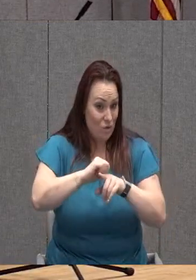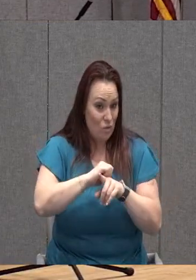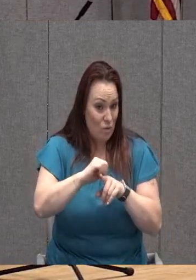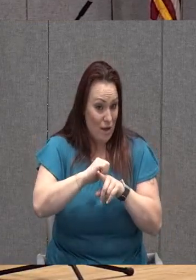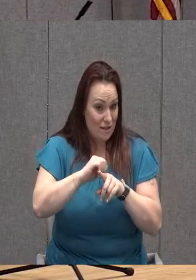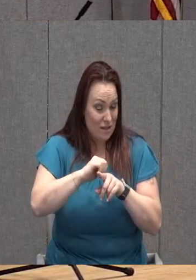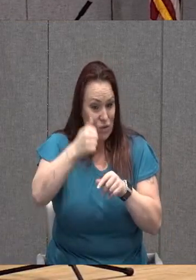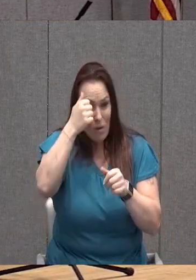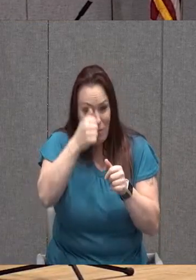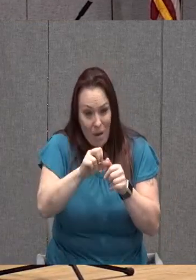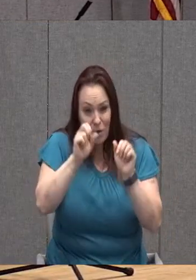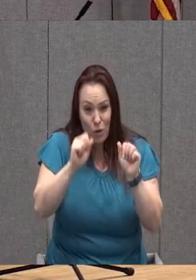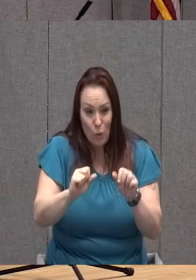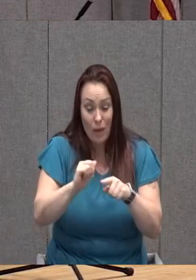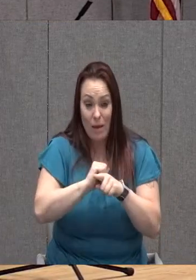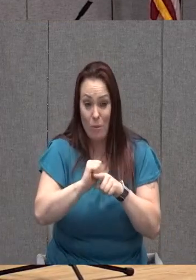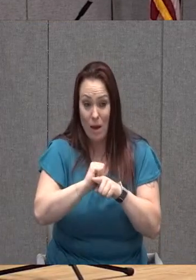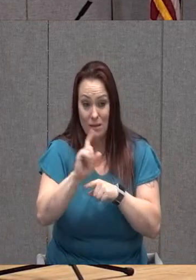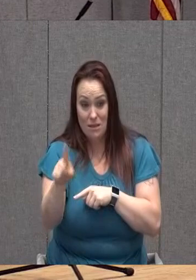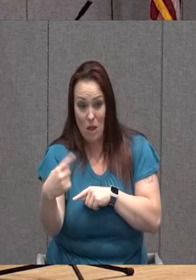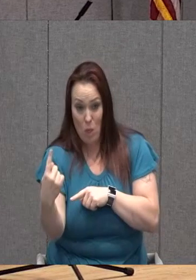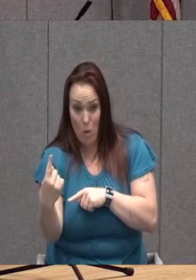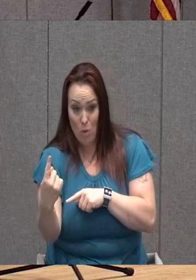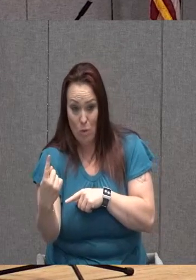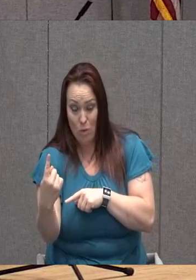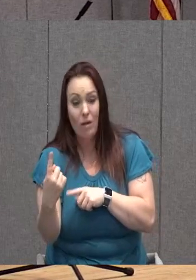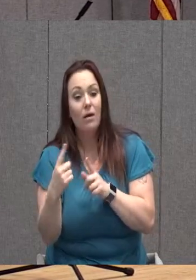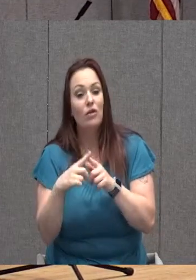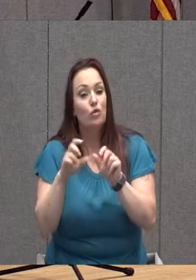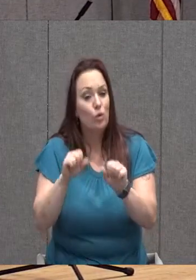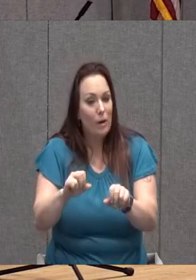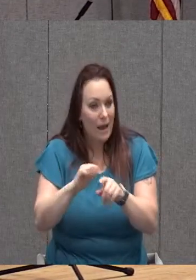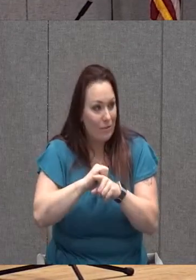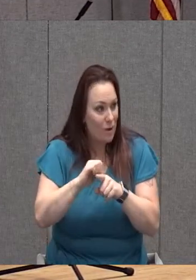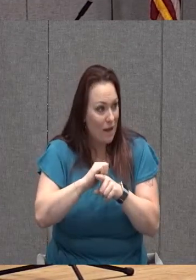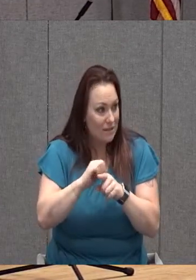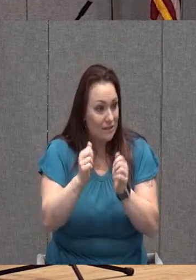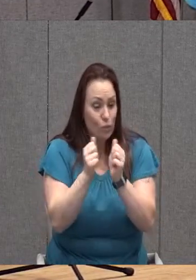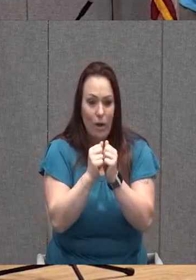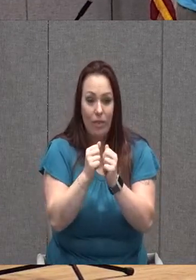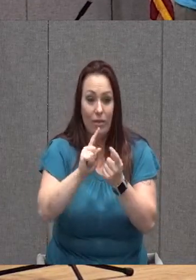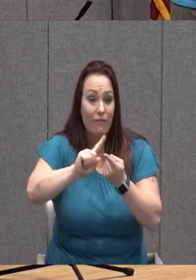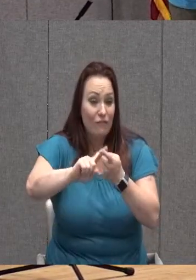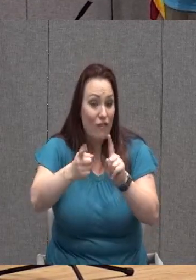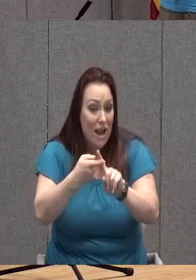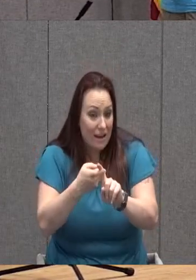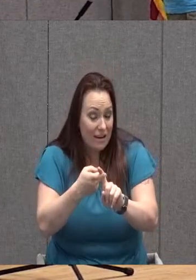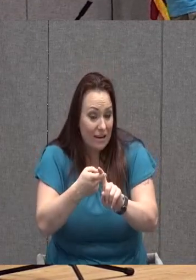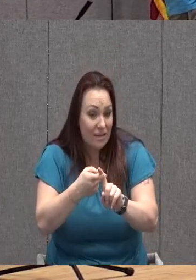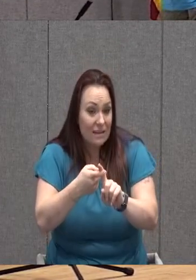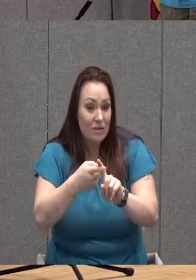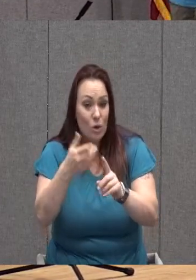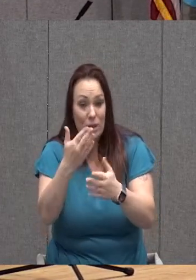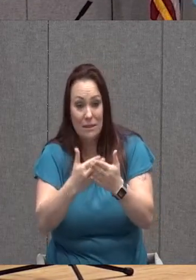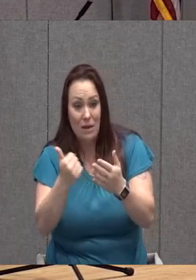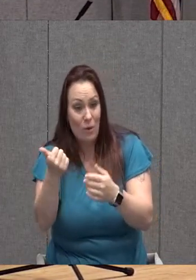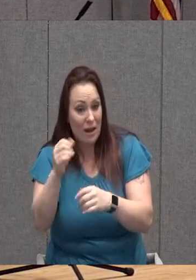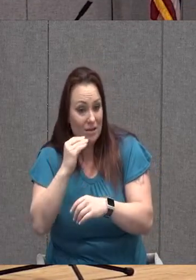remember you can practice by yourself, you can practice with somebody else who is at home with you if they're right there,